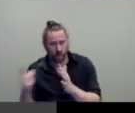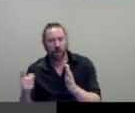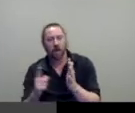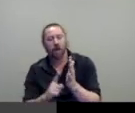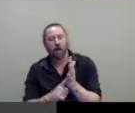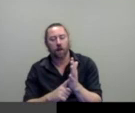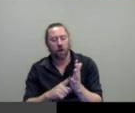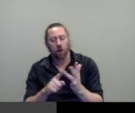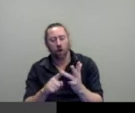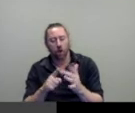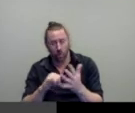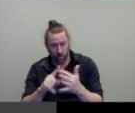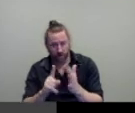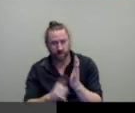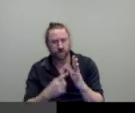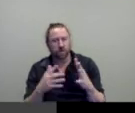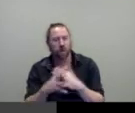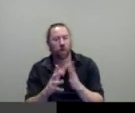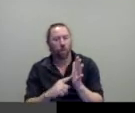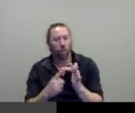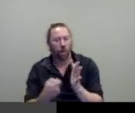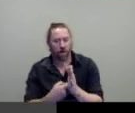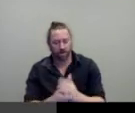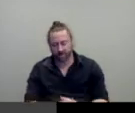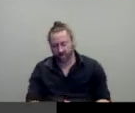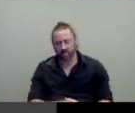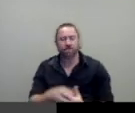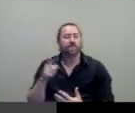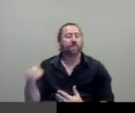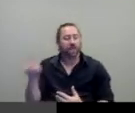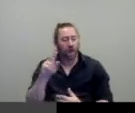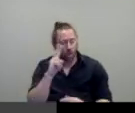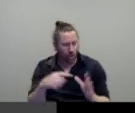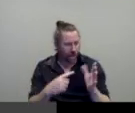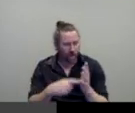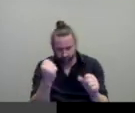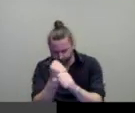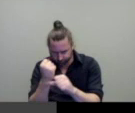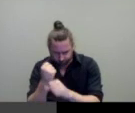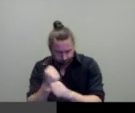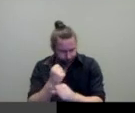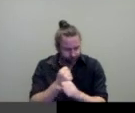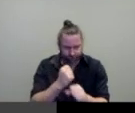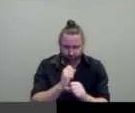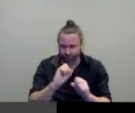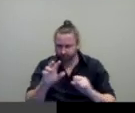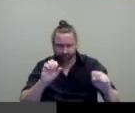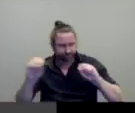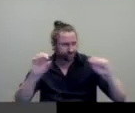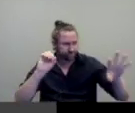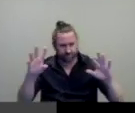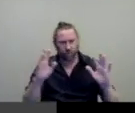Lawler all of these artists were interested in the construction circulation and consumption of